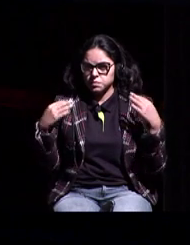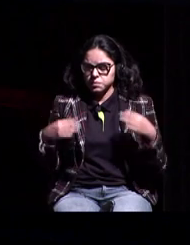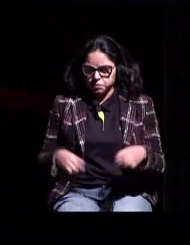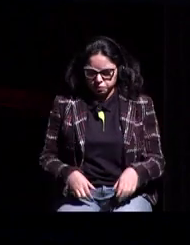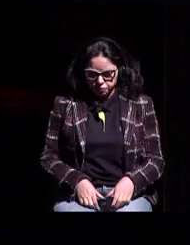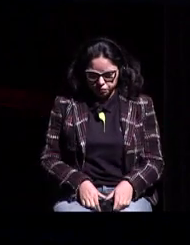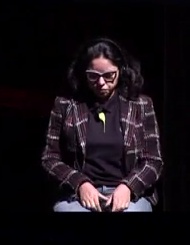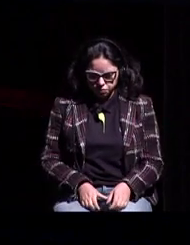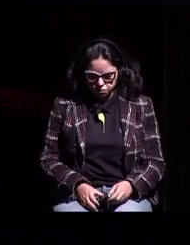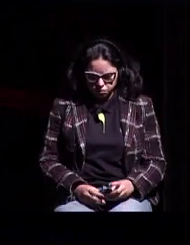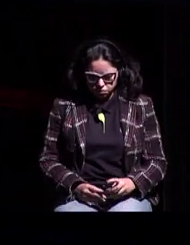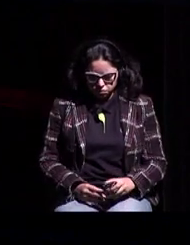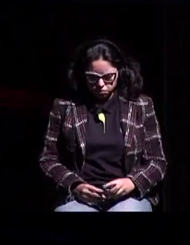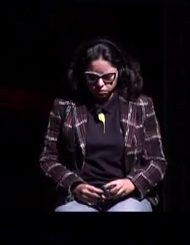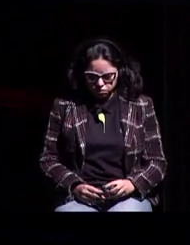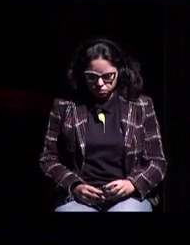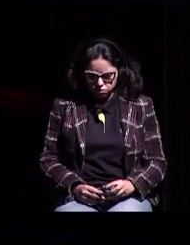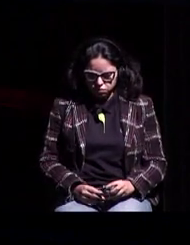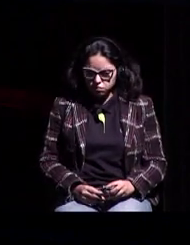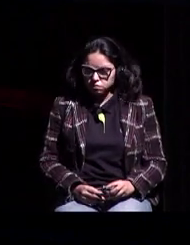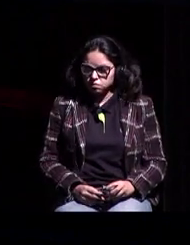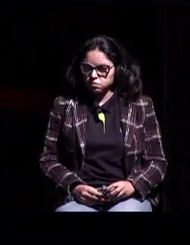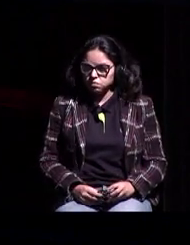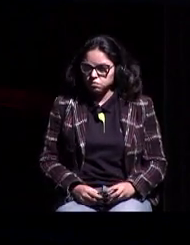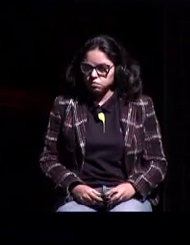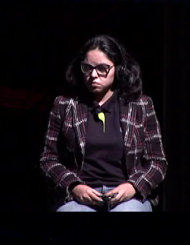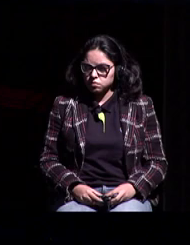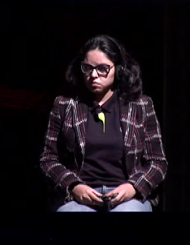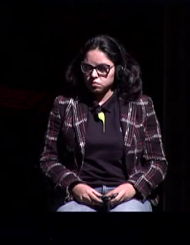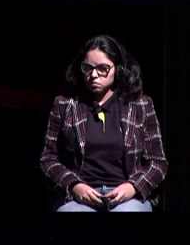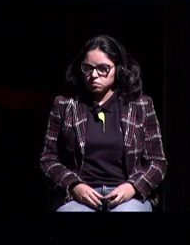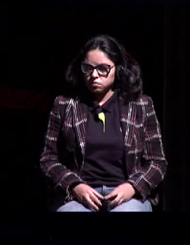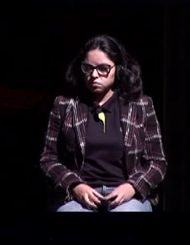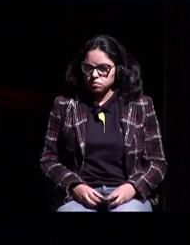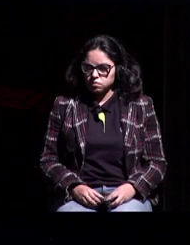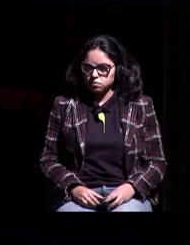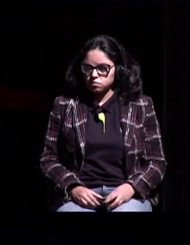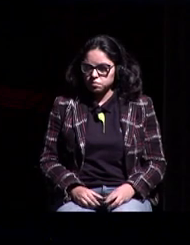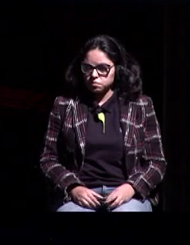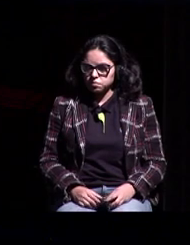with a table to discuss vulnerabilities that has to do with intersections